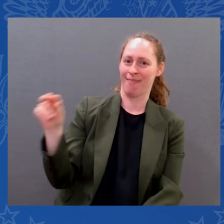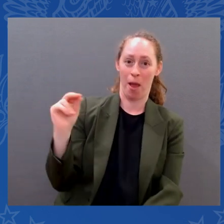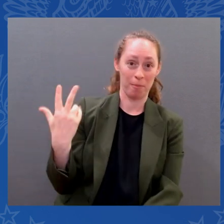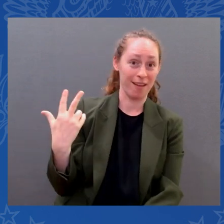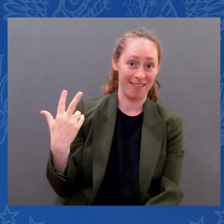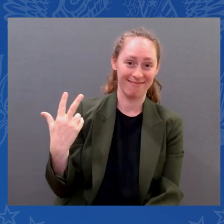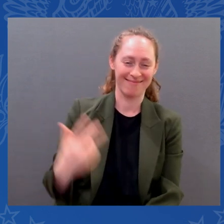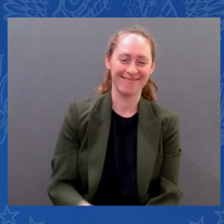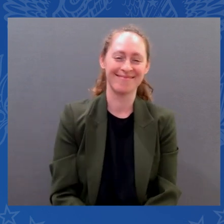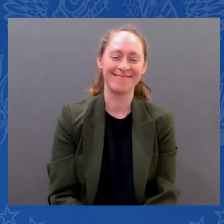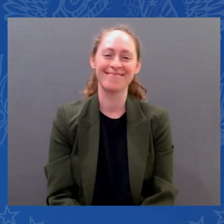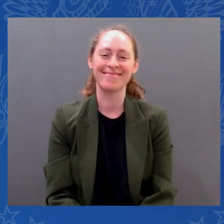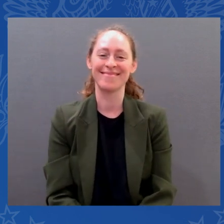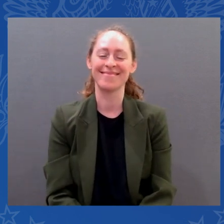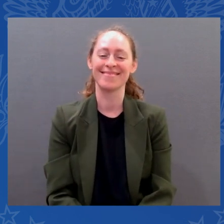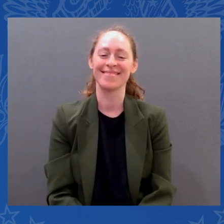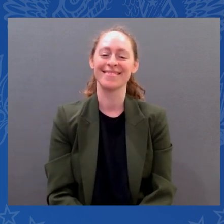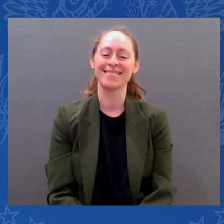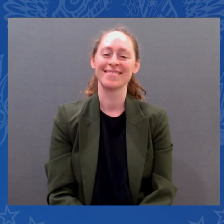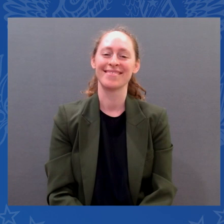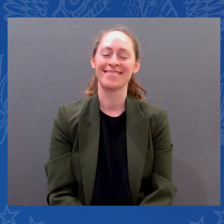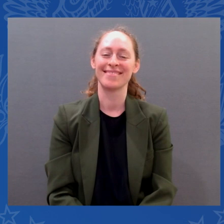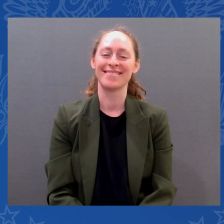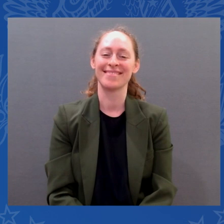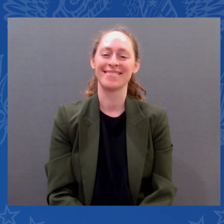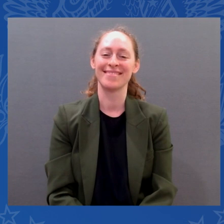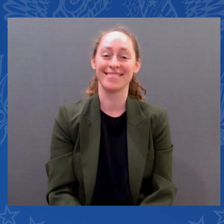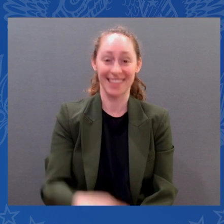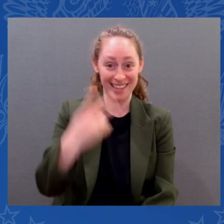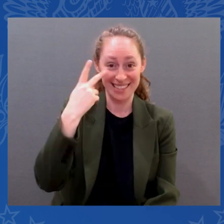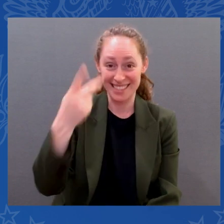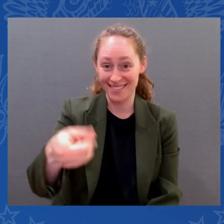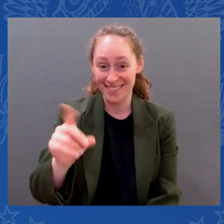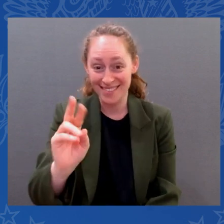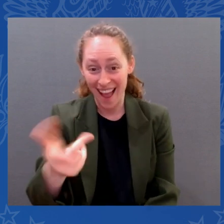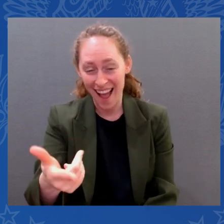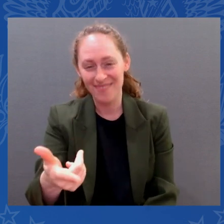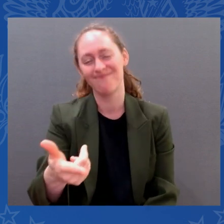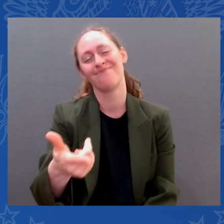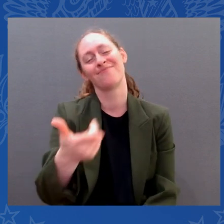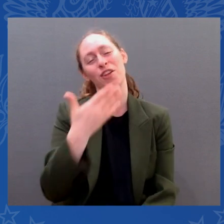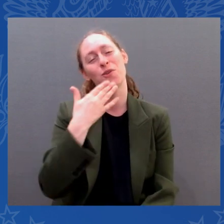Right? You do it well. Today, I'm honored to sign into law